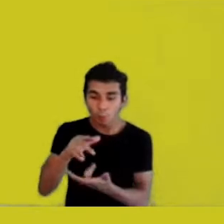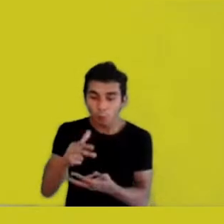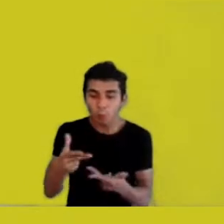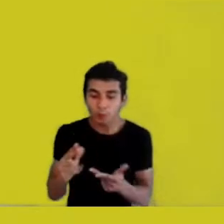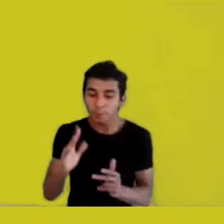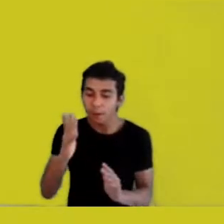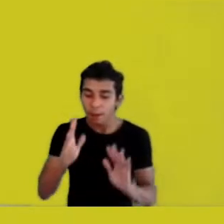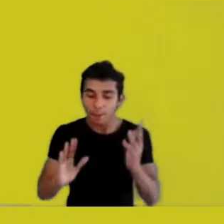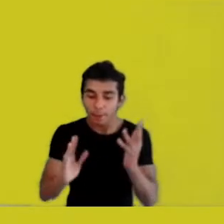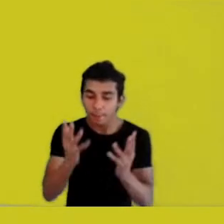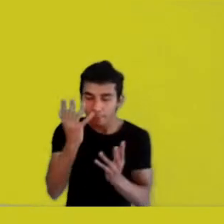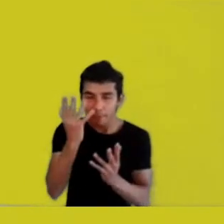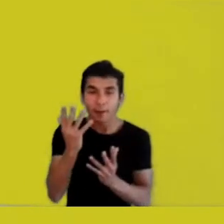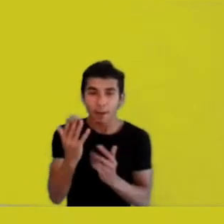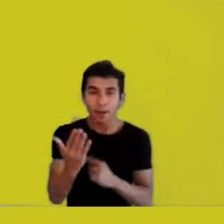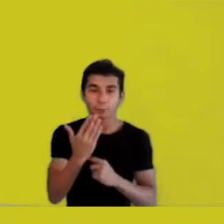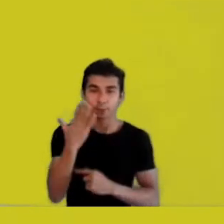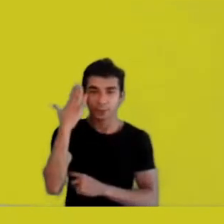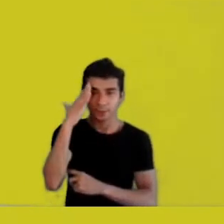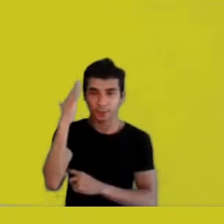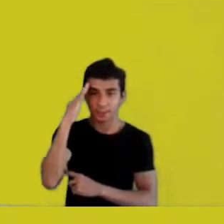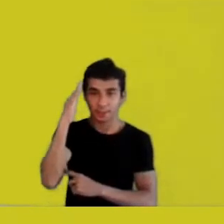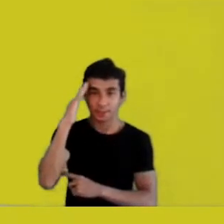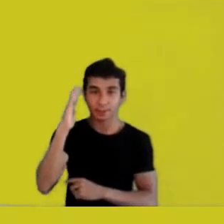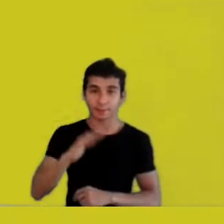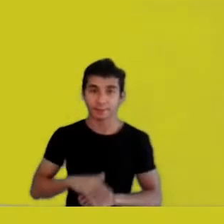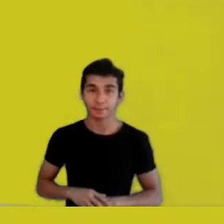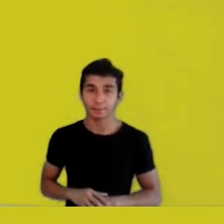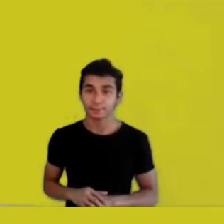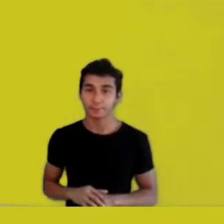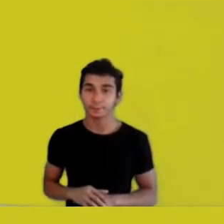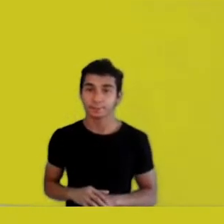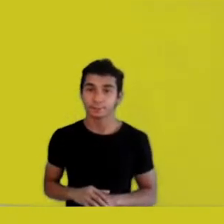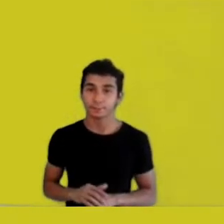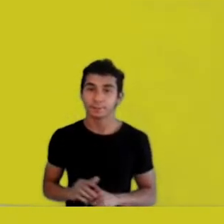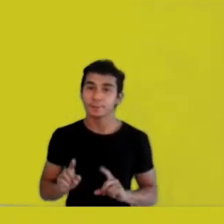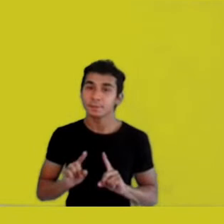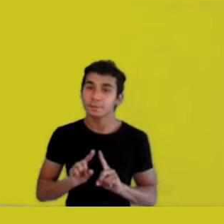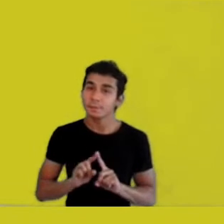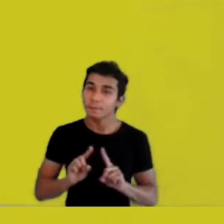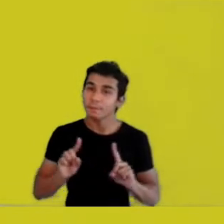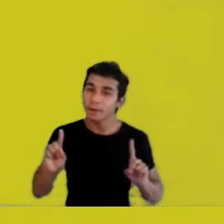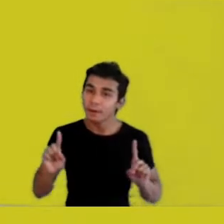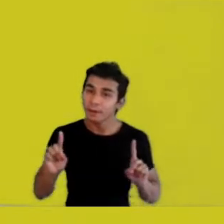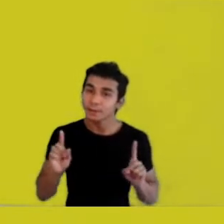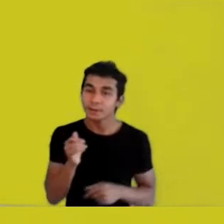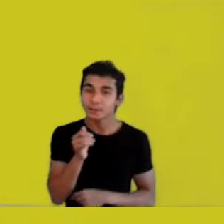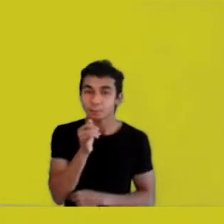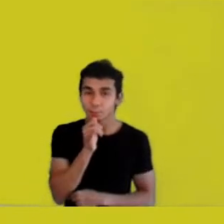But here I think about these displacements as ontological displacements,